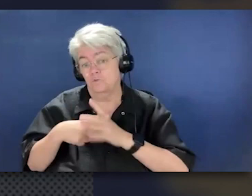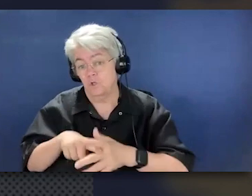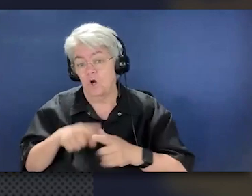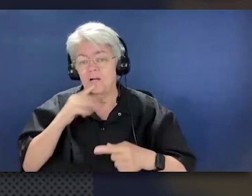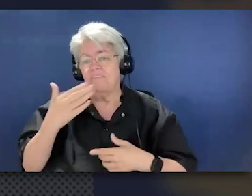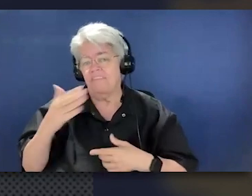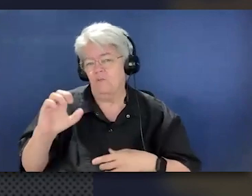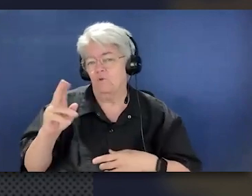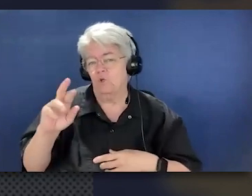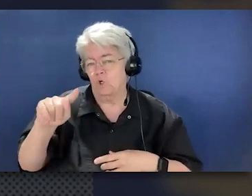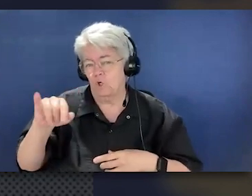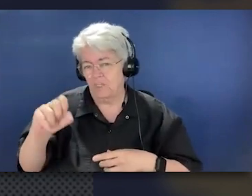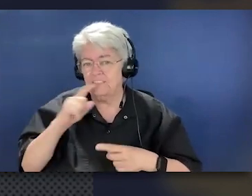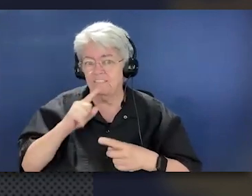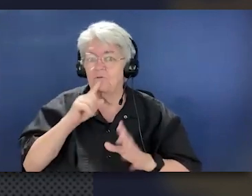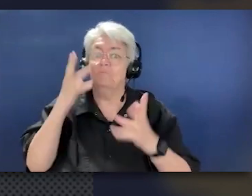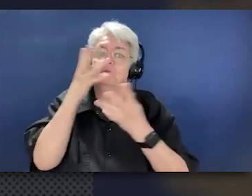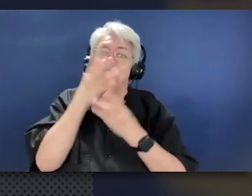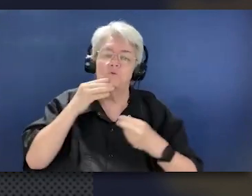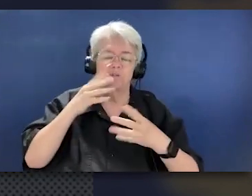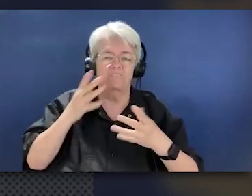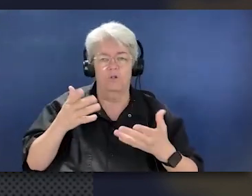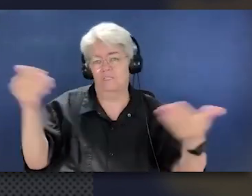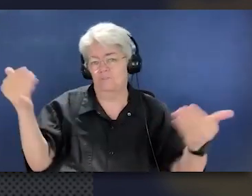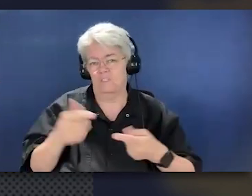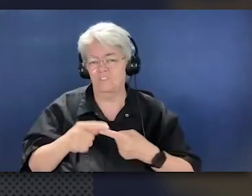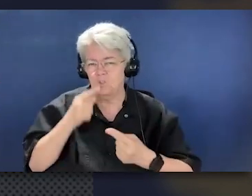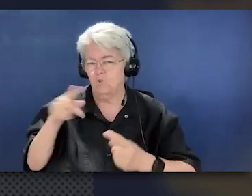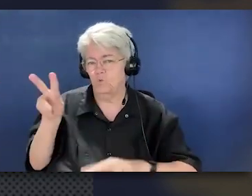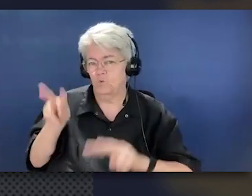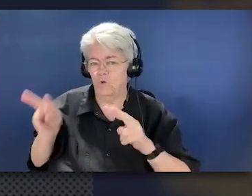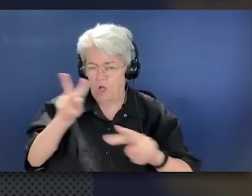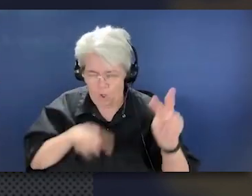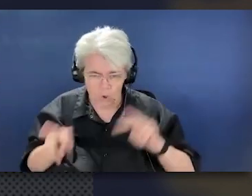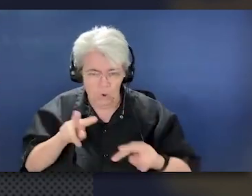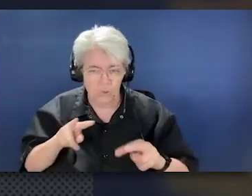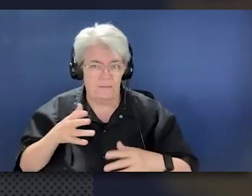absolutely lovely introduction. You clearly read pretty deep into some of my online bios,